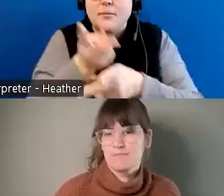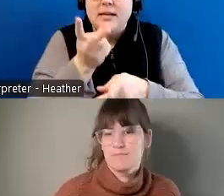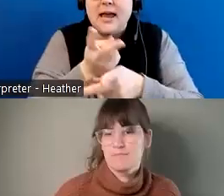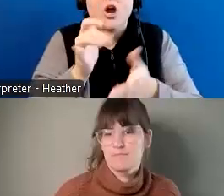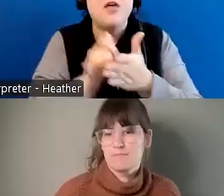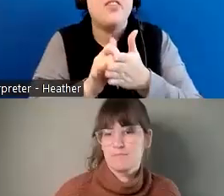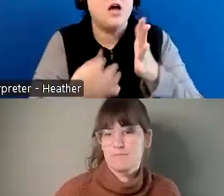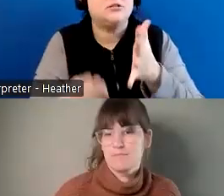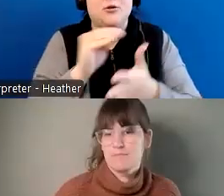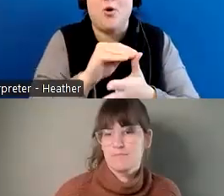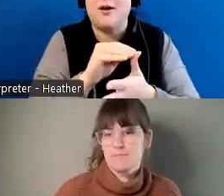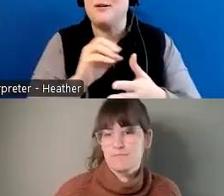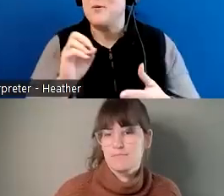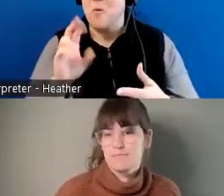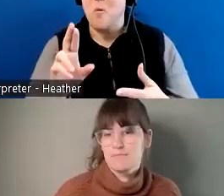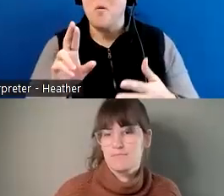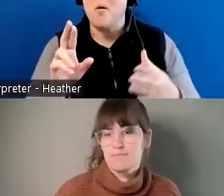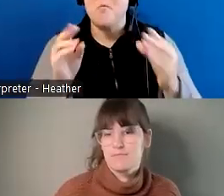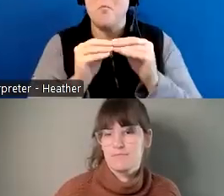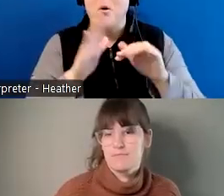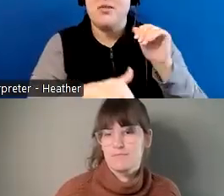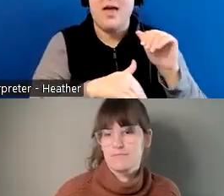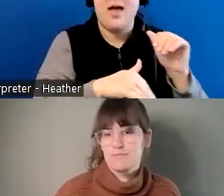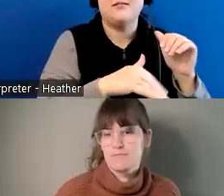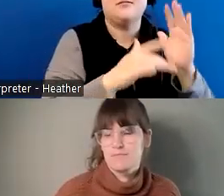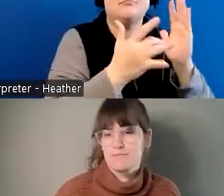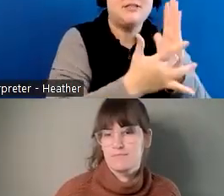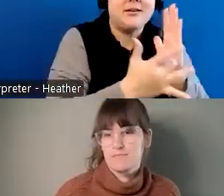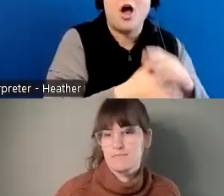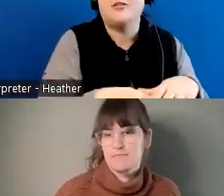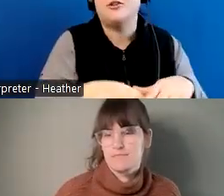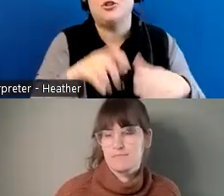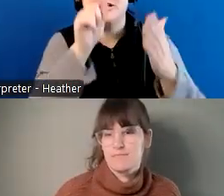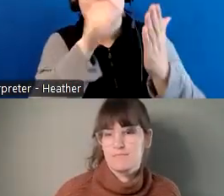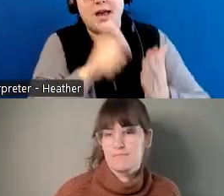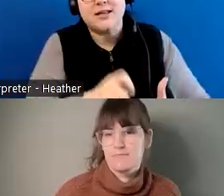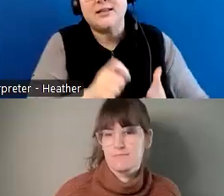the Star Wars metaphor targeting computer. checklists including diagnostic criteria can